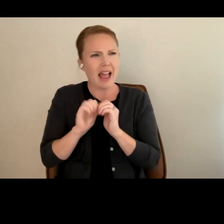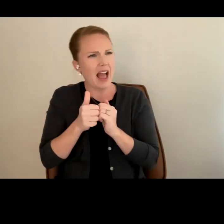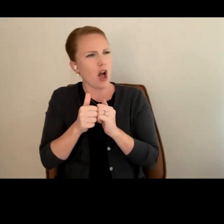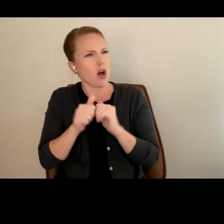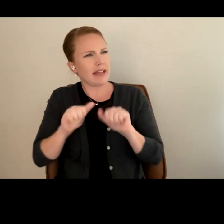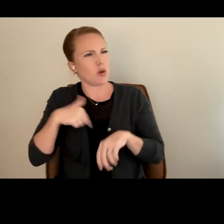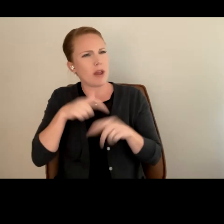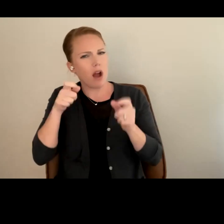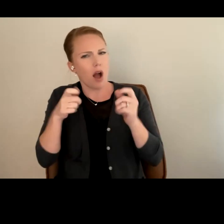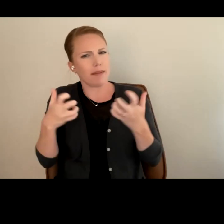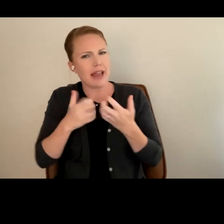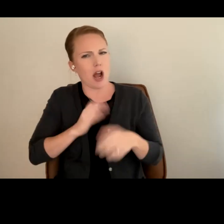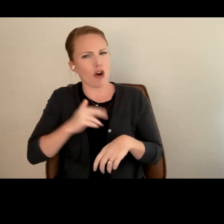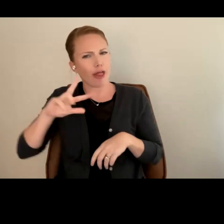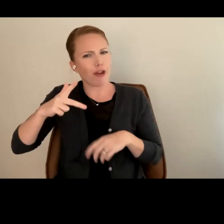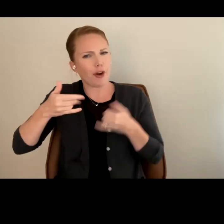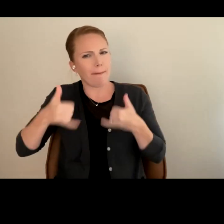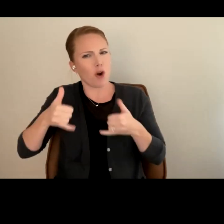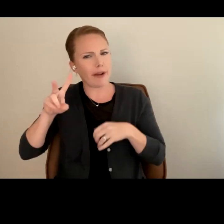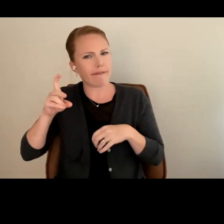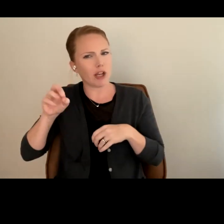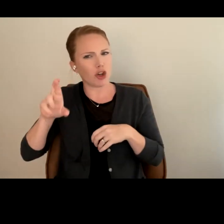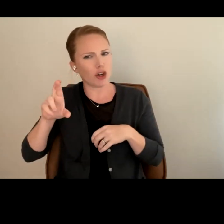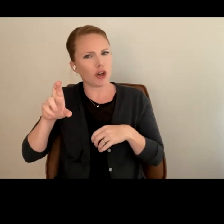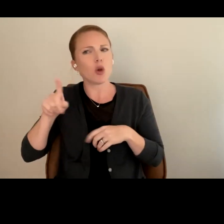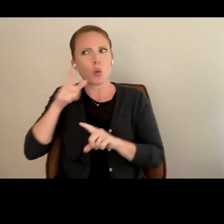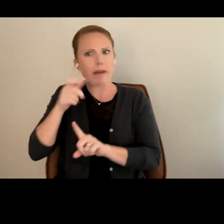hired to do accessibility in the testing process?